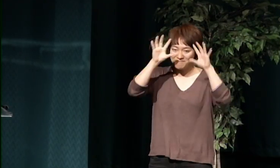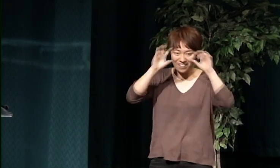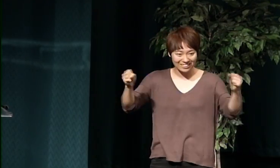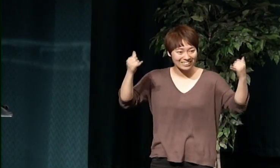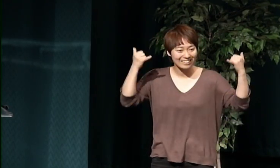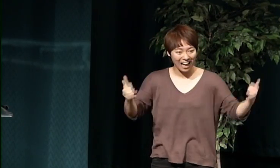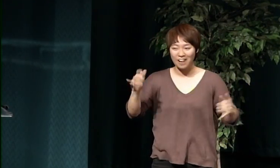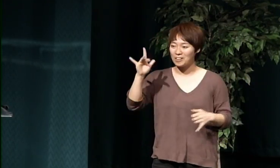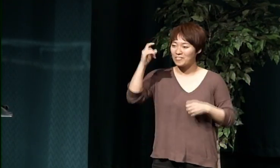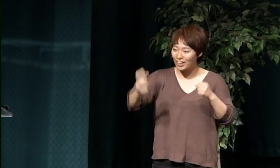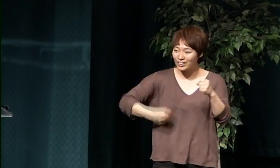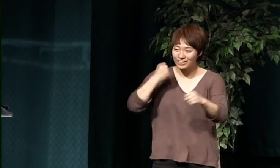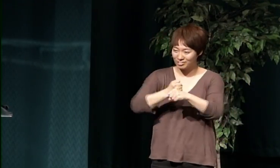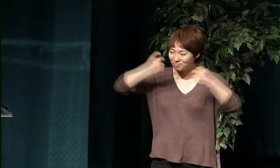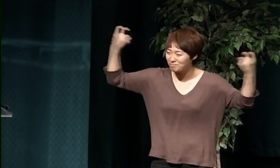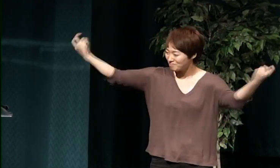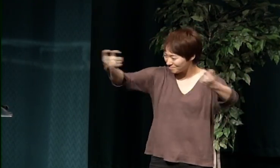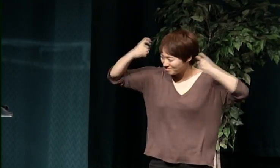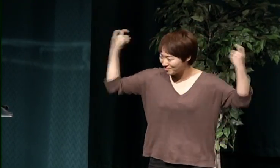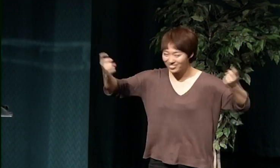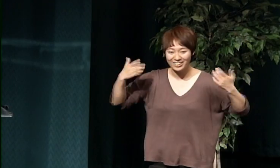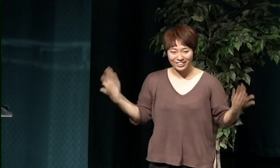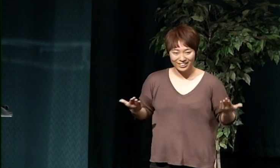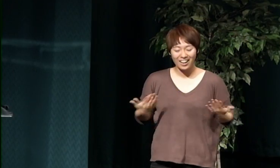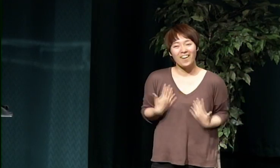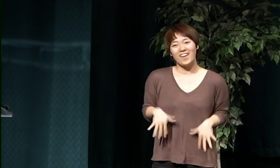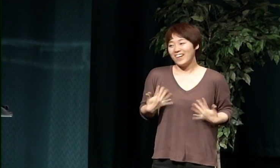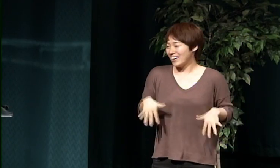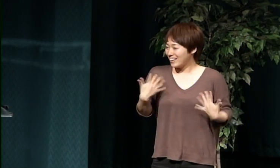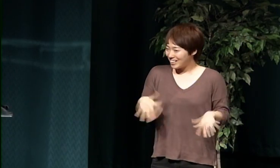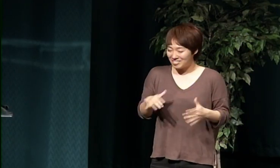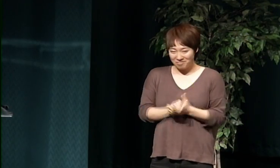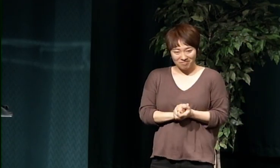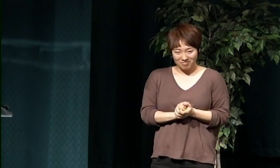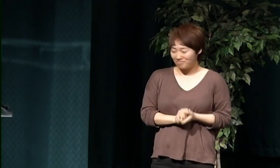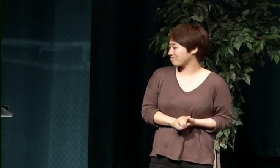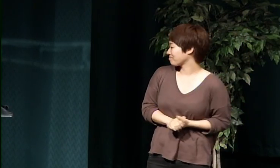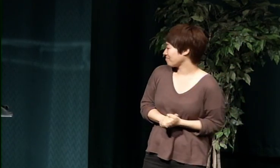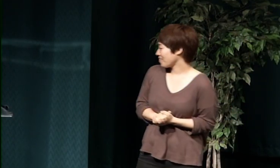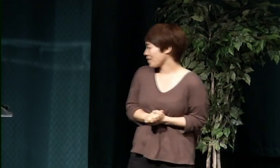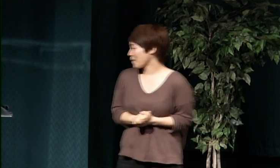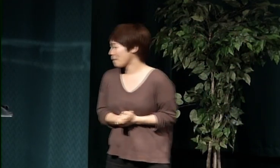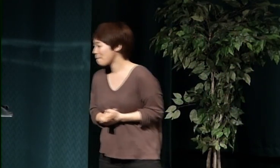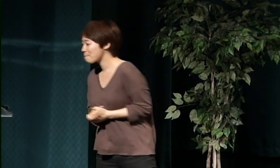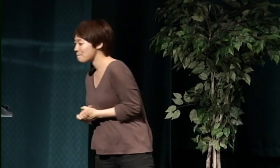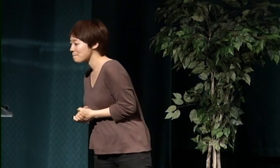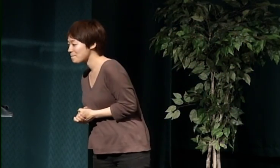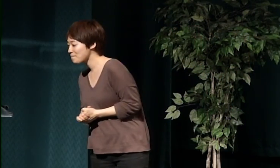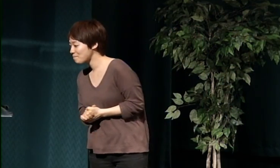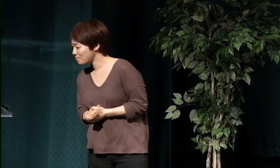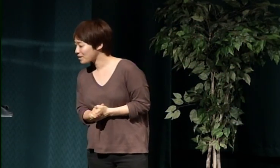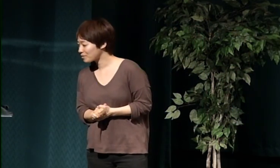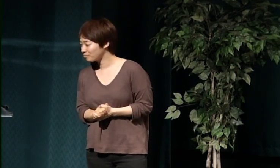in our celebration of the Deaf President Now anniversary.